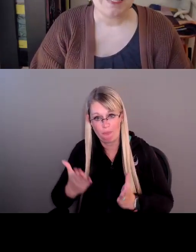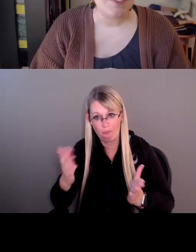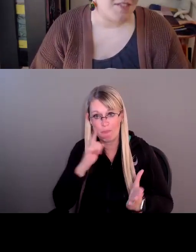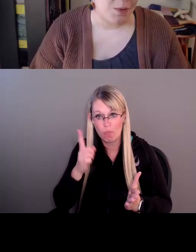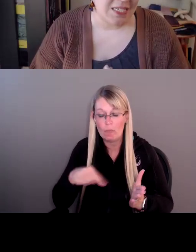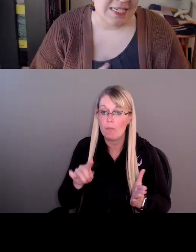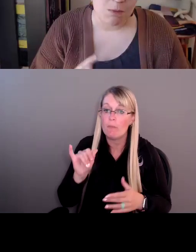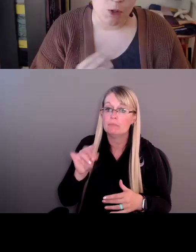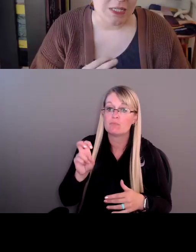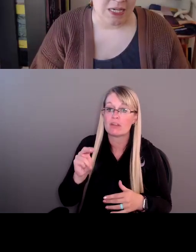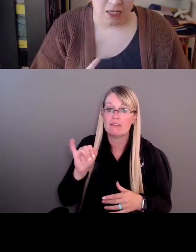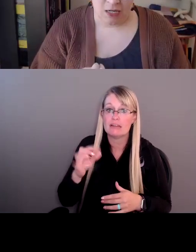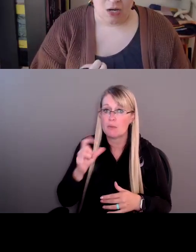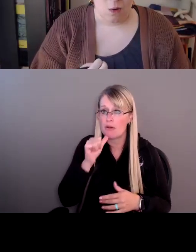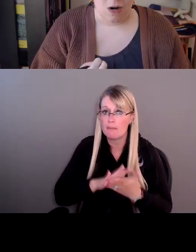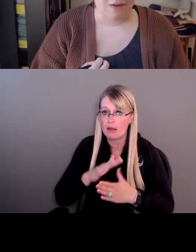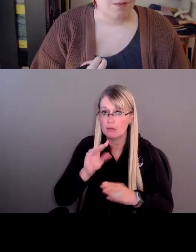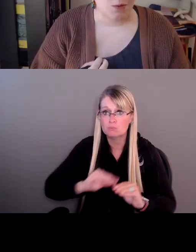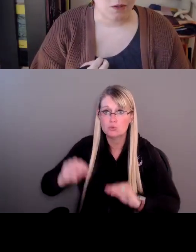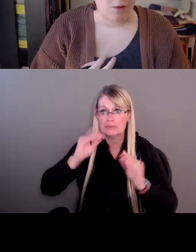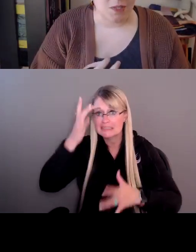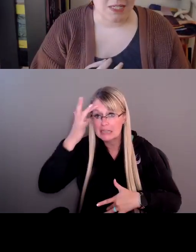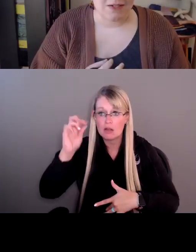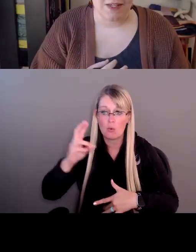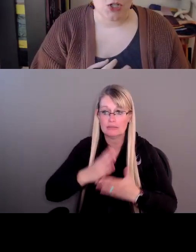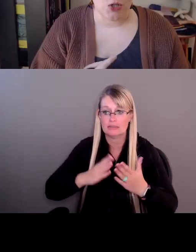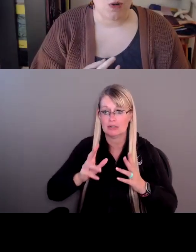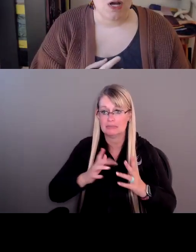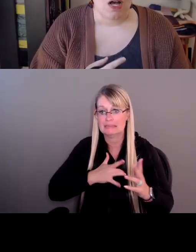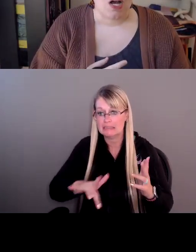Even if someone does not get motion sick or some sort of photosensitivity issue,